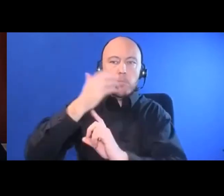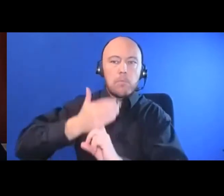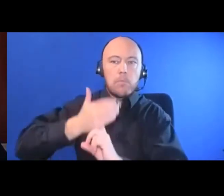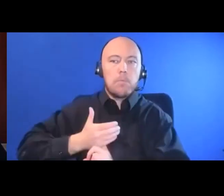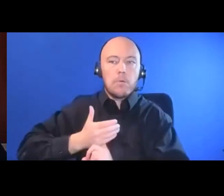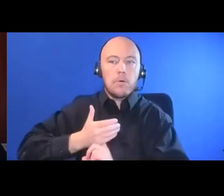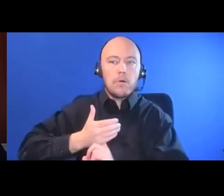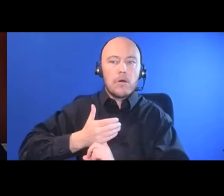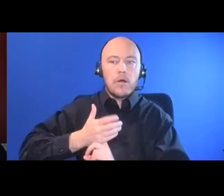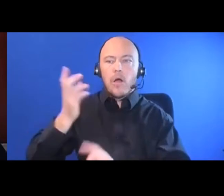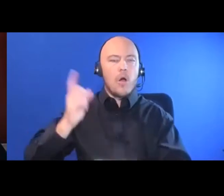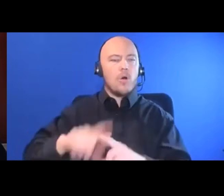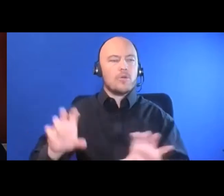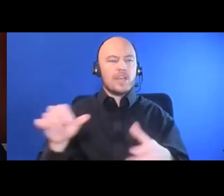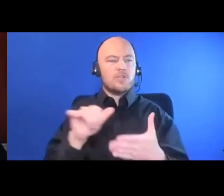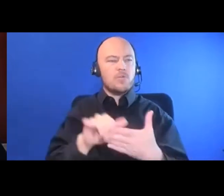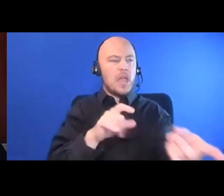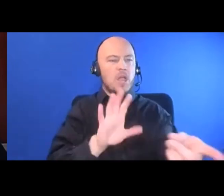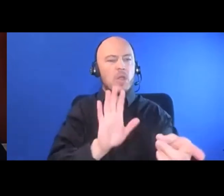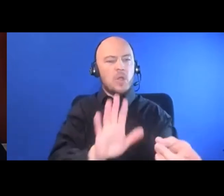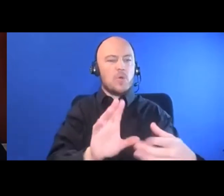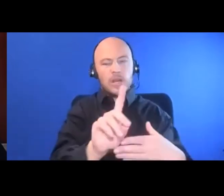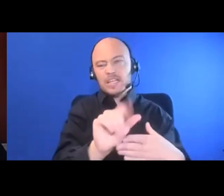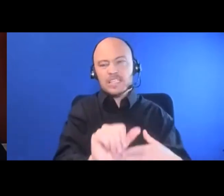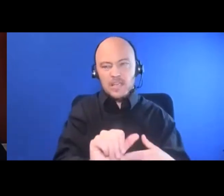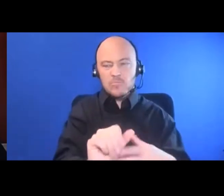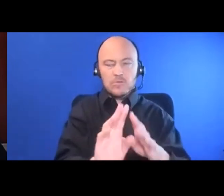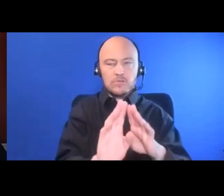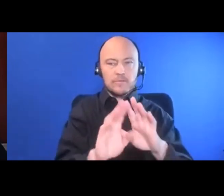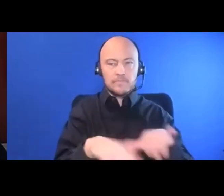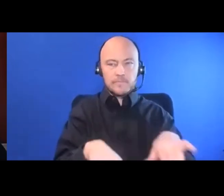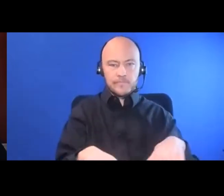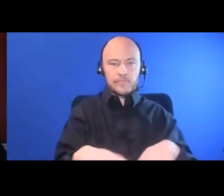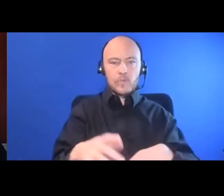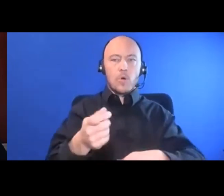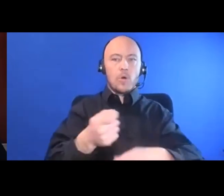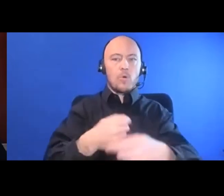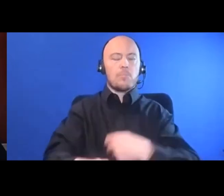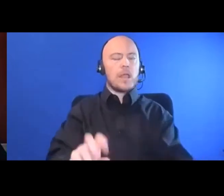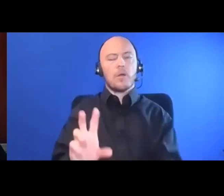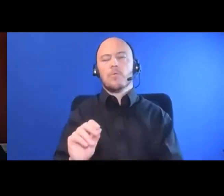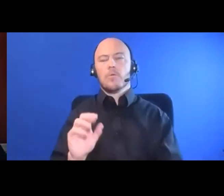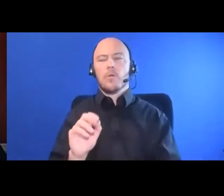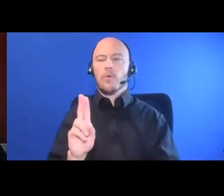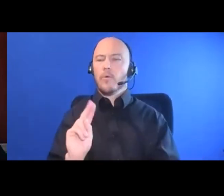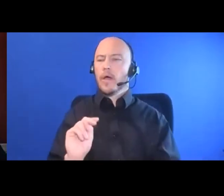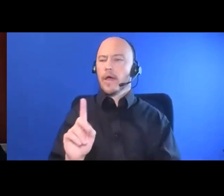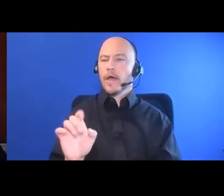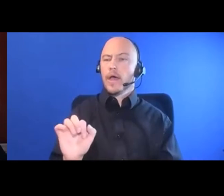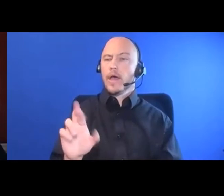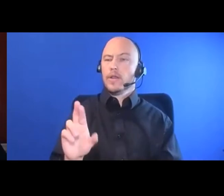"You can't do this because you're too disabled," and then replacing it with underlying conditions when we need help.